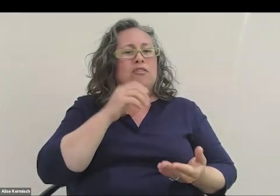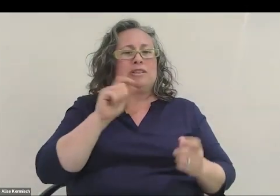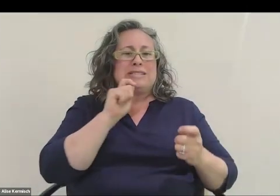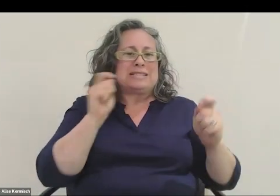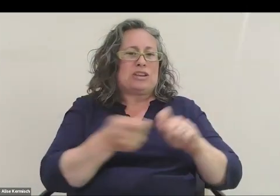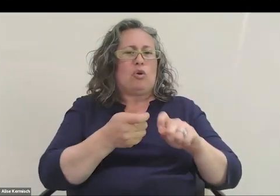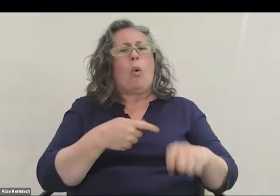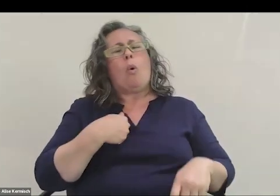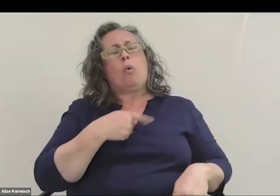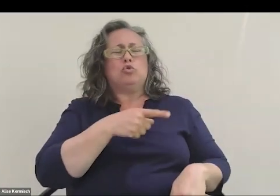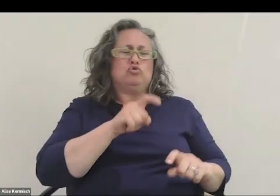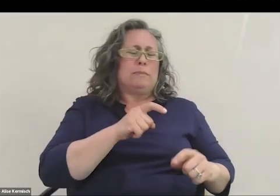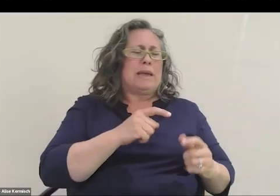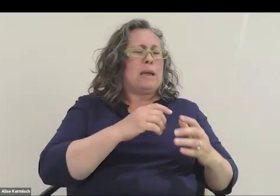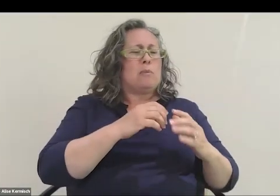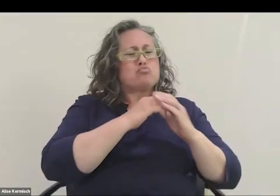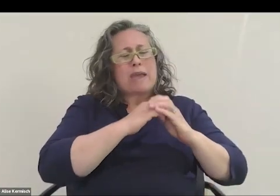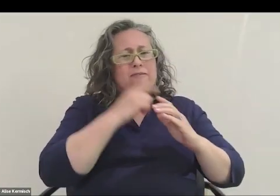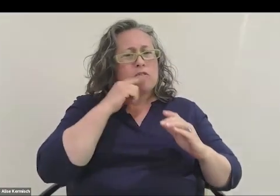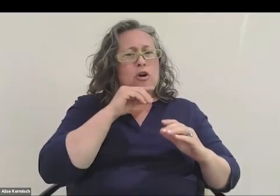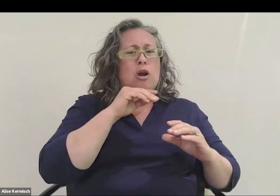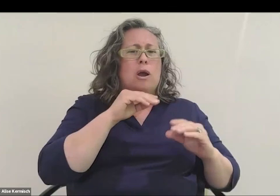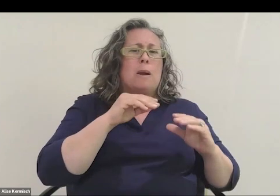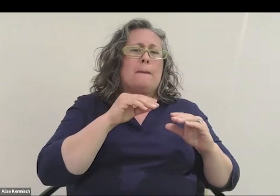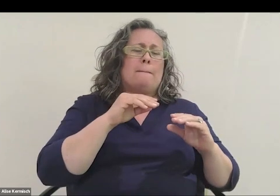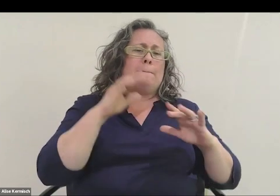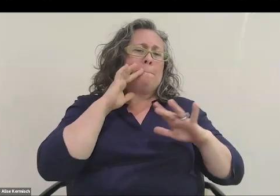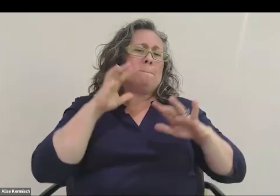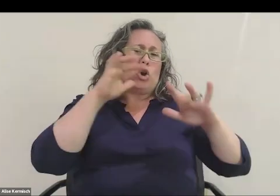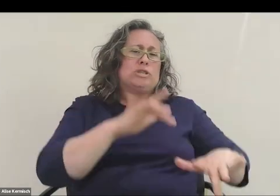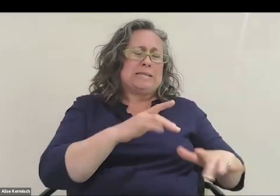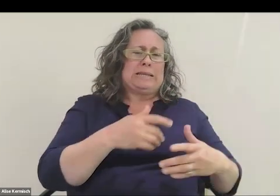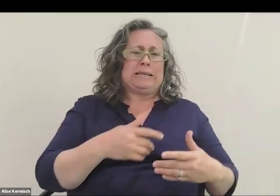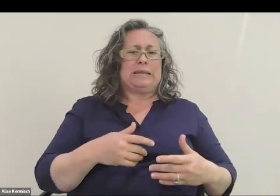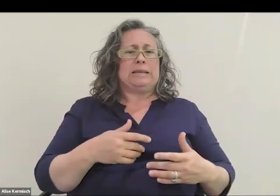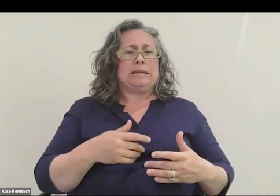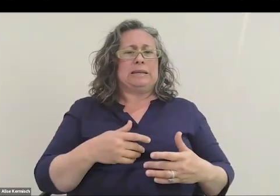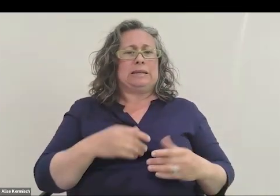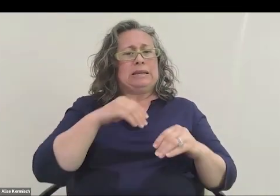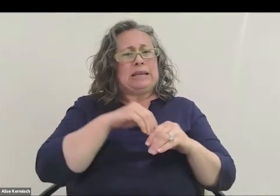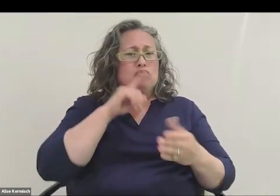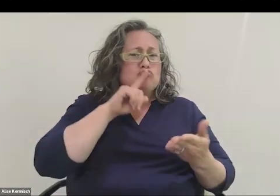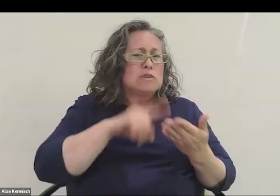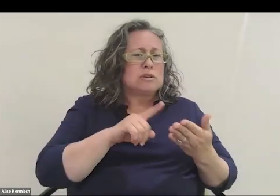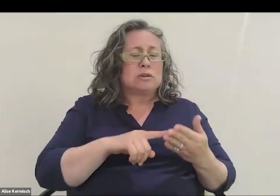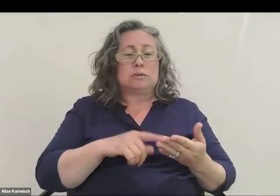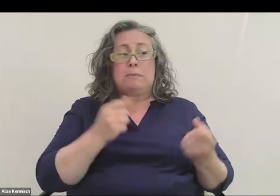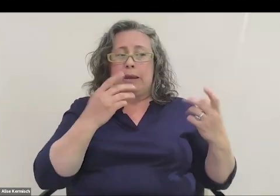for mercy in the form of research to cure or normalize. So many people when they become disabled,